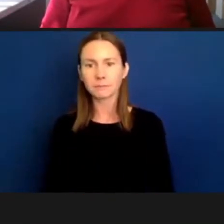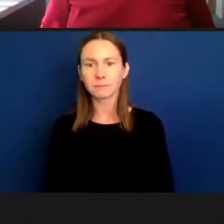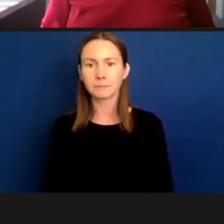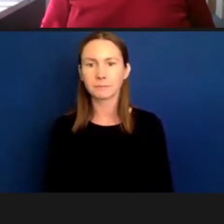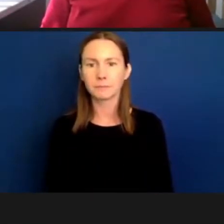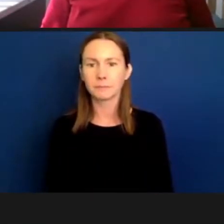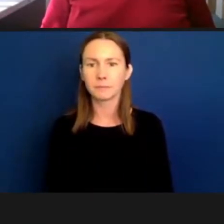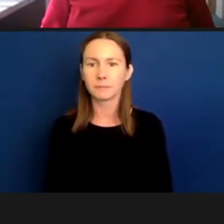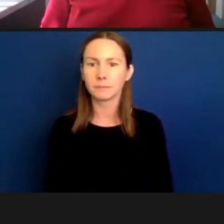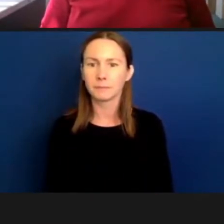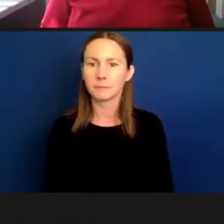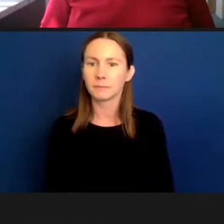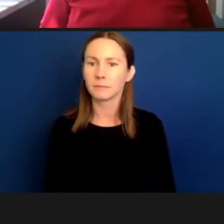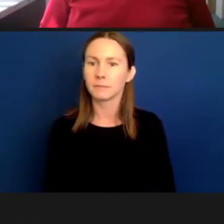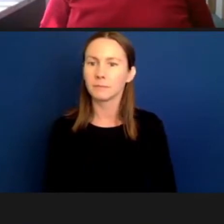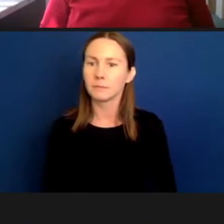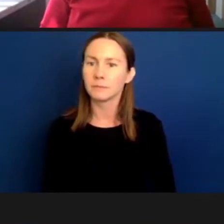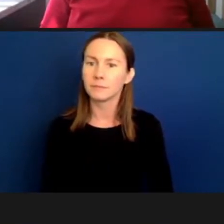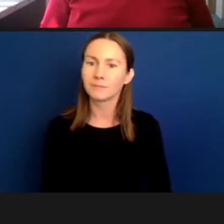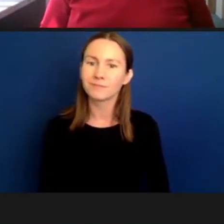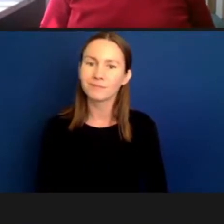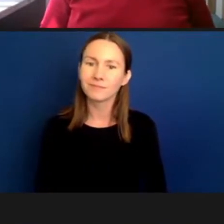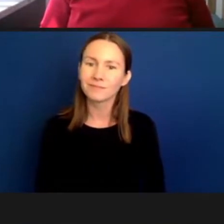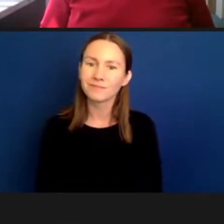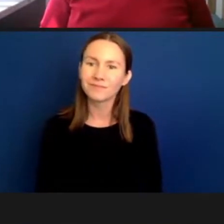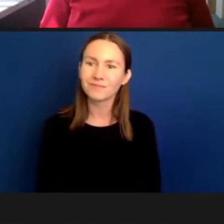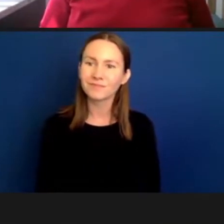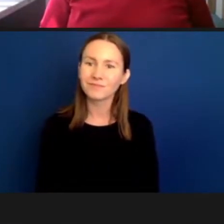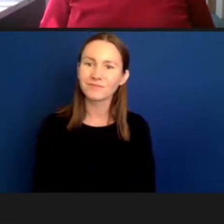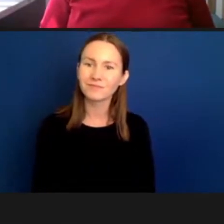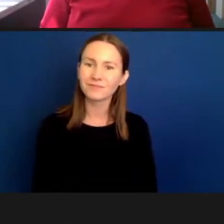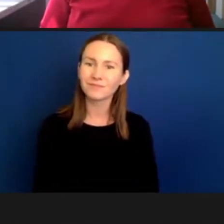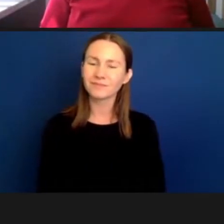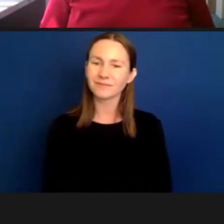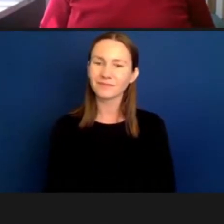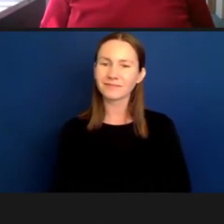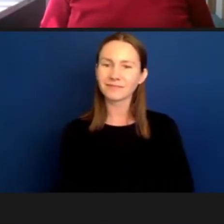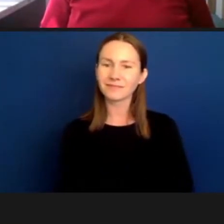Any final thoughts before we wrap up?